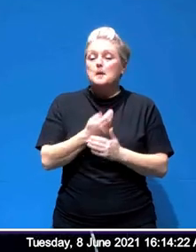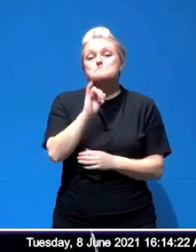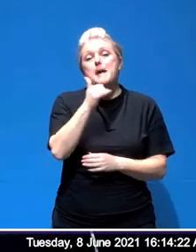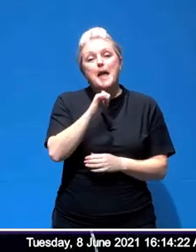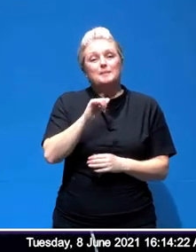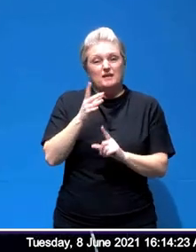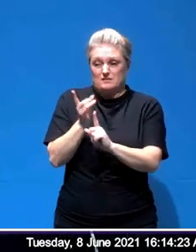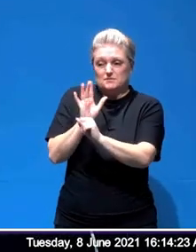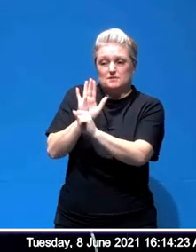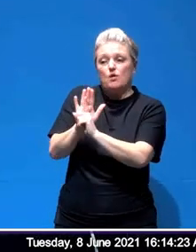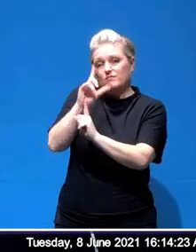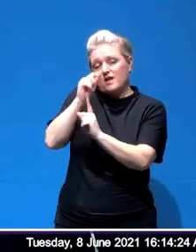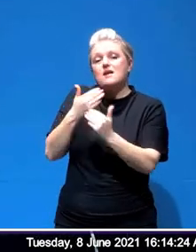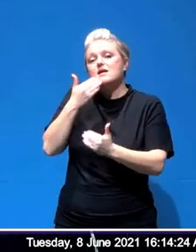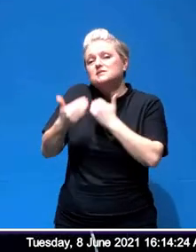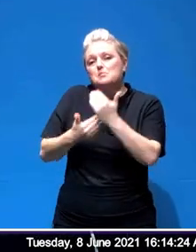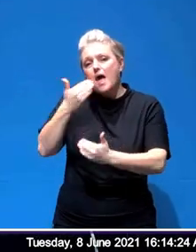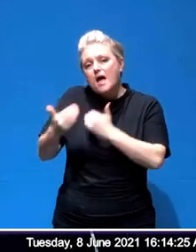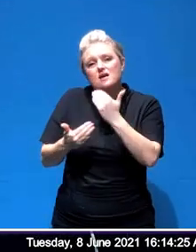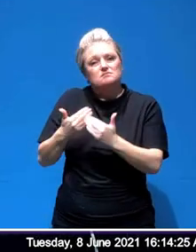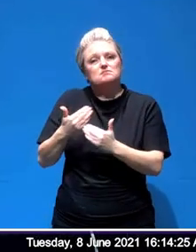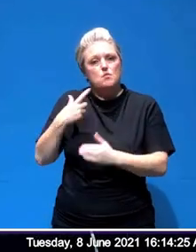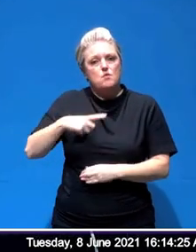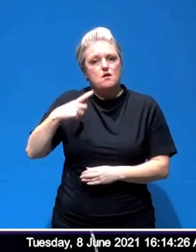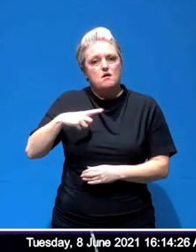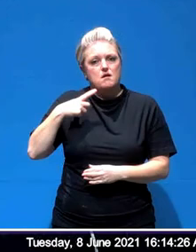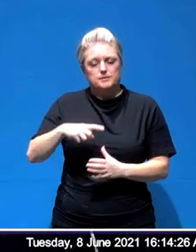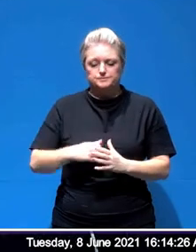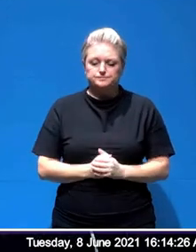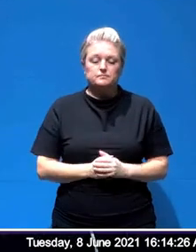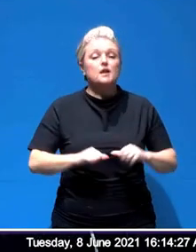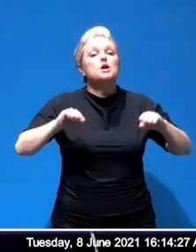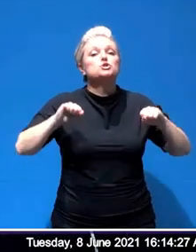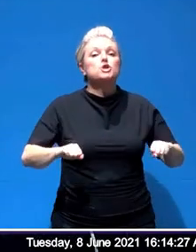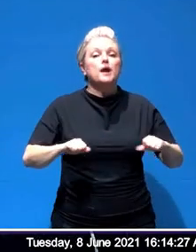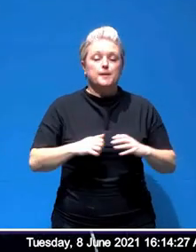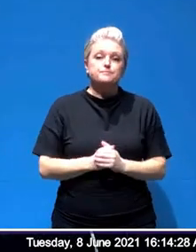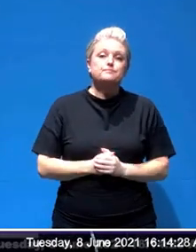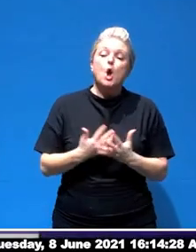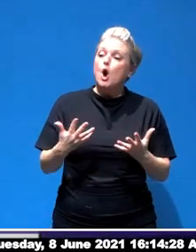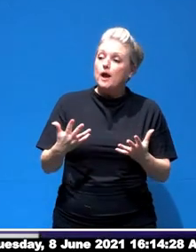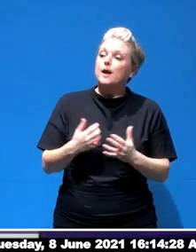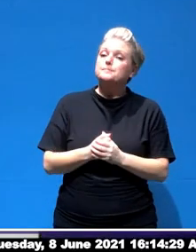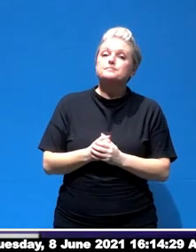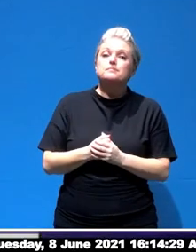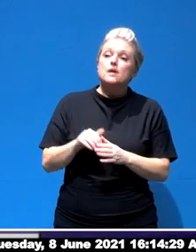questions to the evidence. Thank you. Mr O'Brien, you have heard what Ms Eastman has to say.